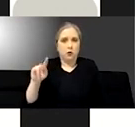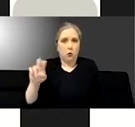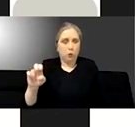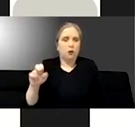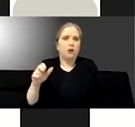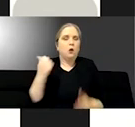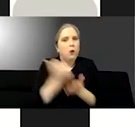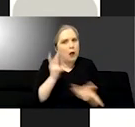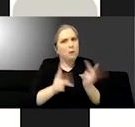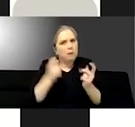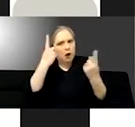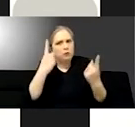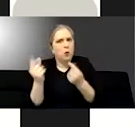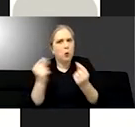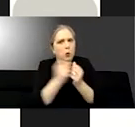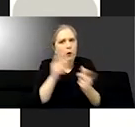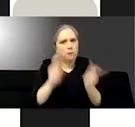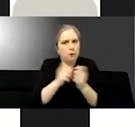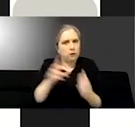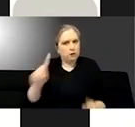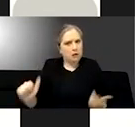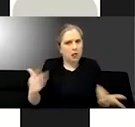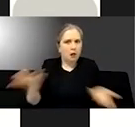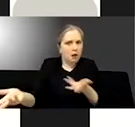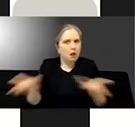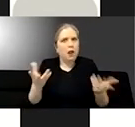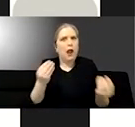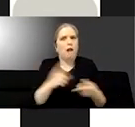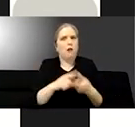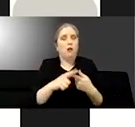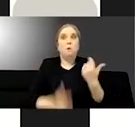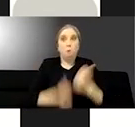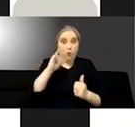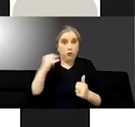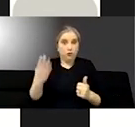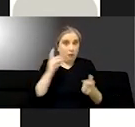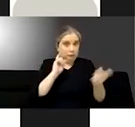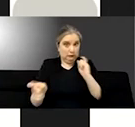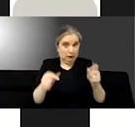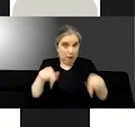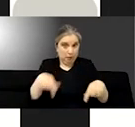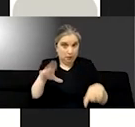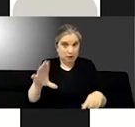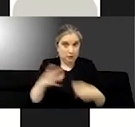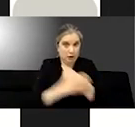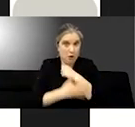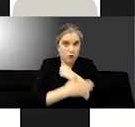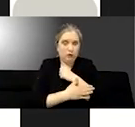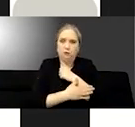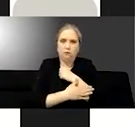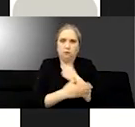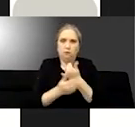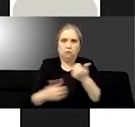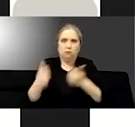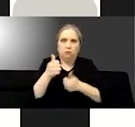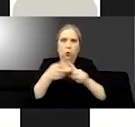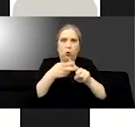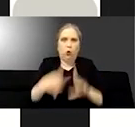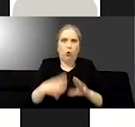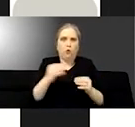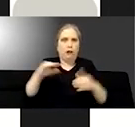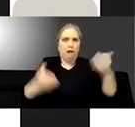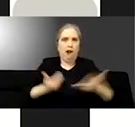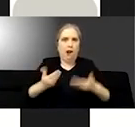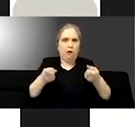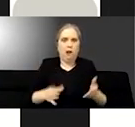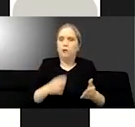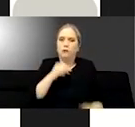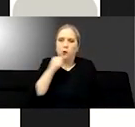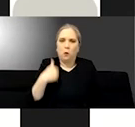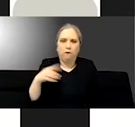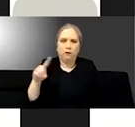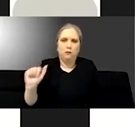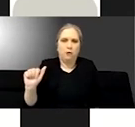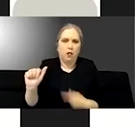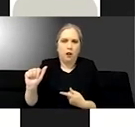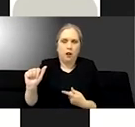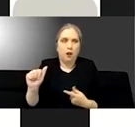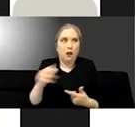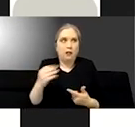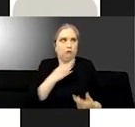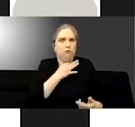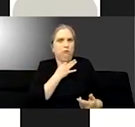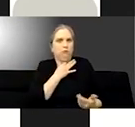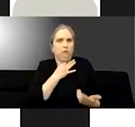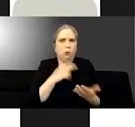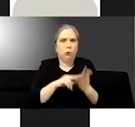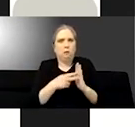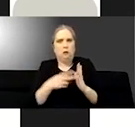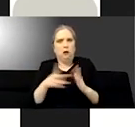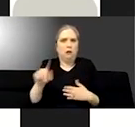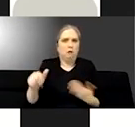And they have a lot of questions about disability. We do help them. They want -- they want people with disabilities in the workforce now.